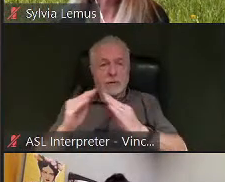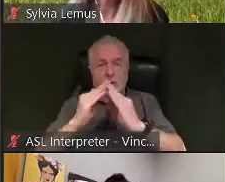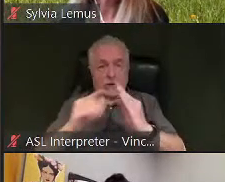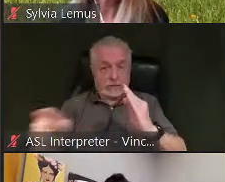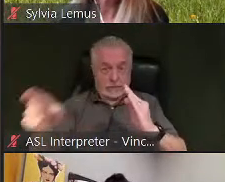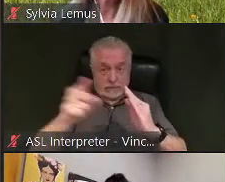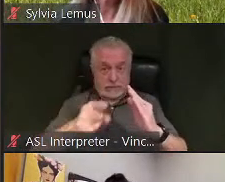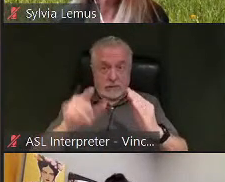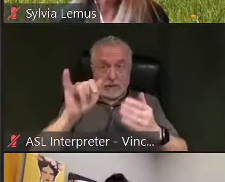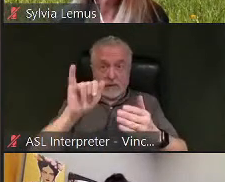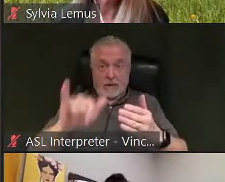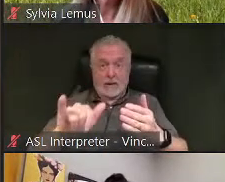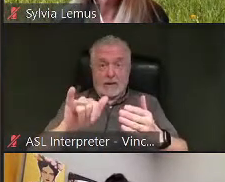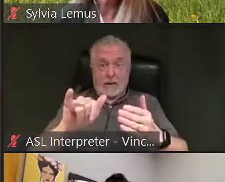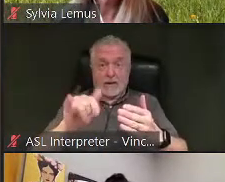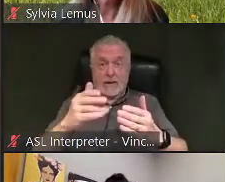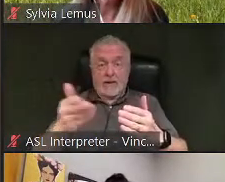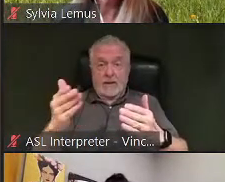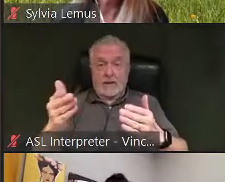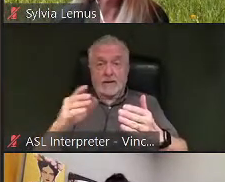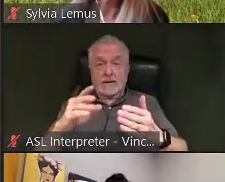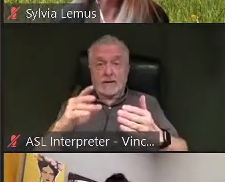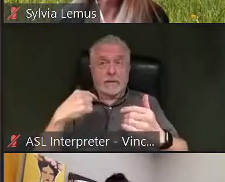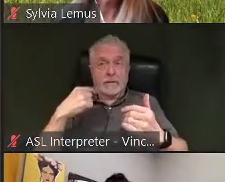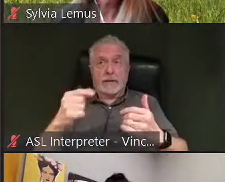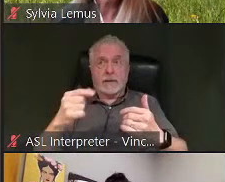The thing is, and it's been 18 months that